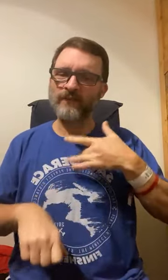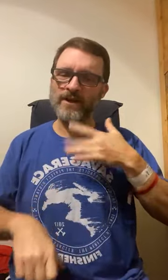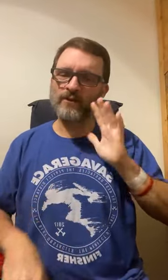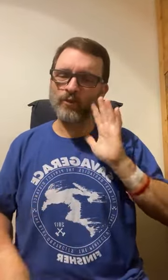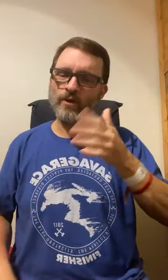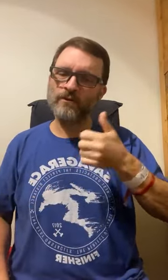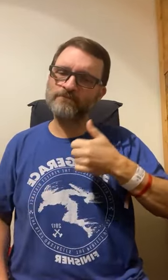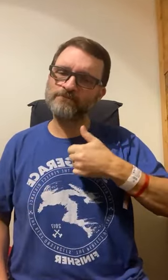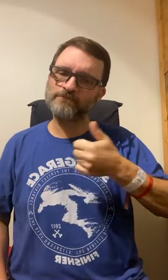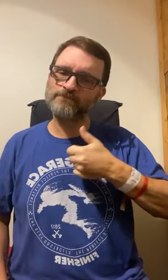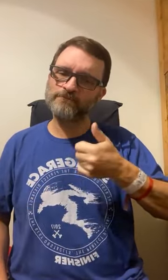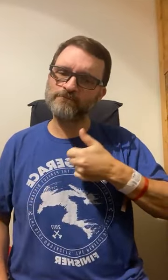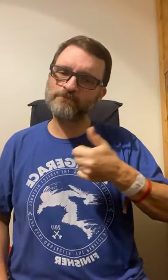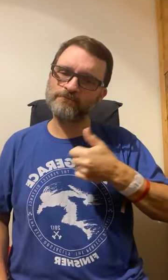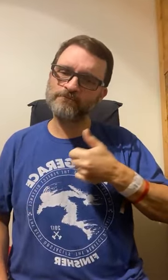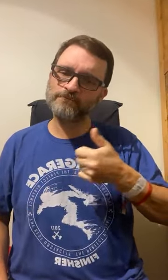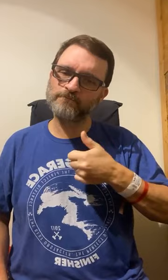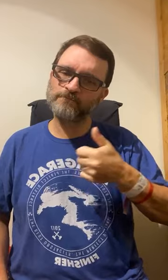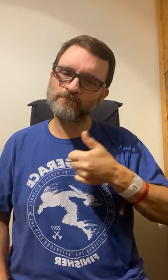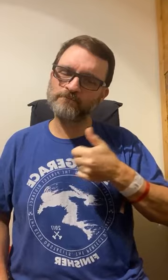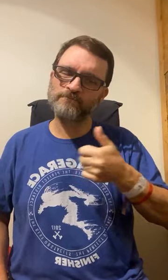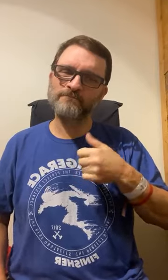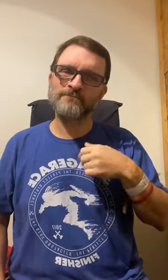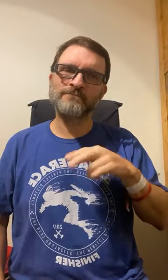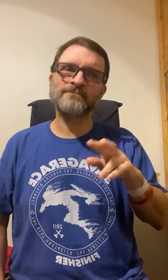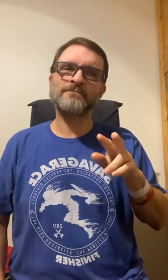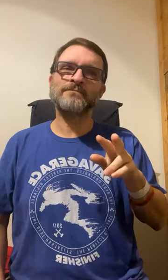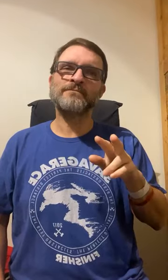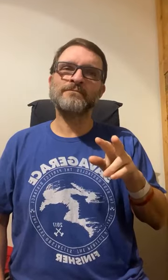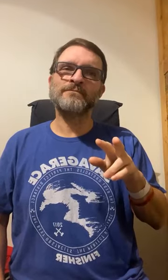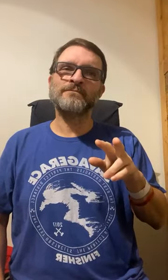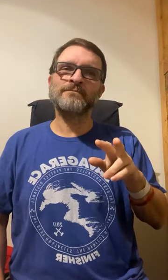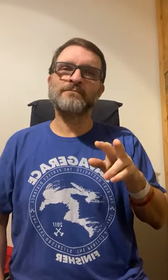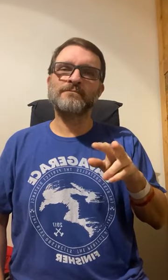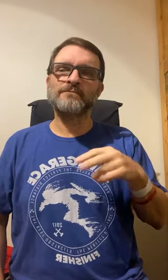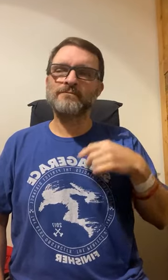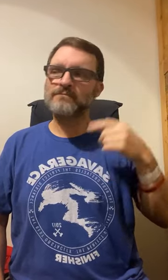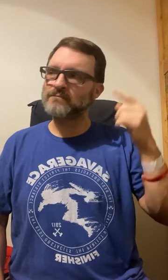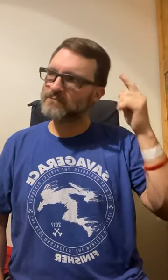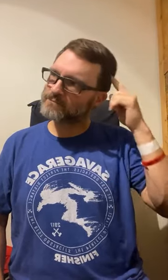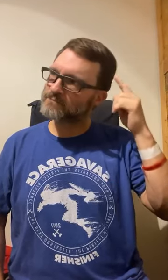You will feel it soon. You will feel it and needing to going to bathroom repeatedly.